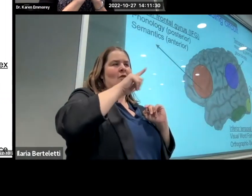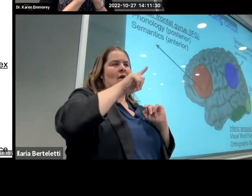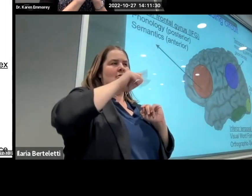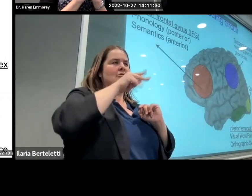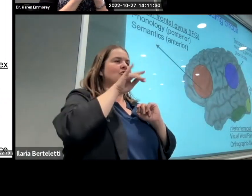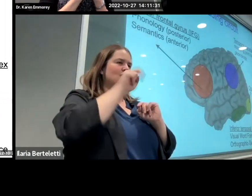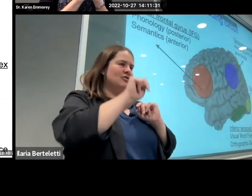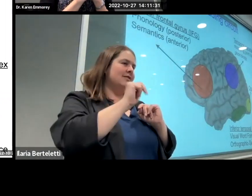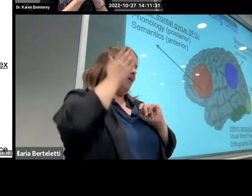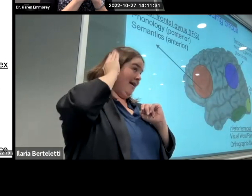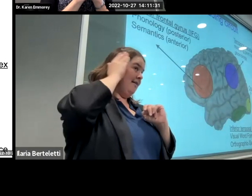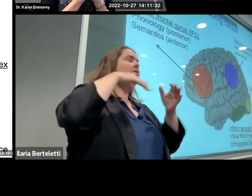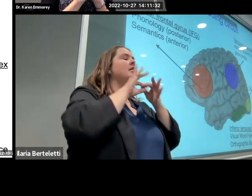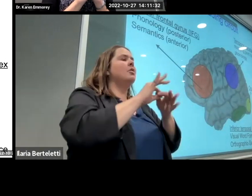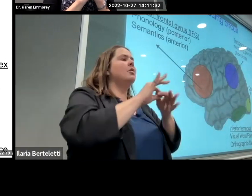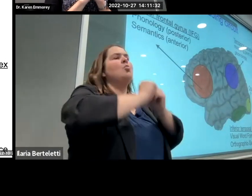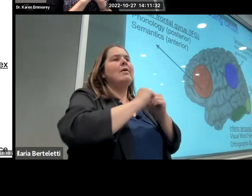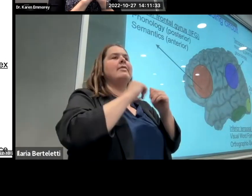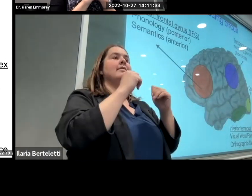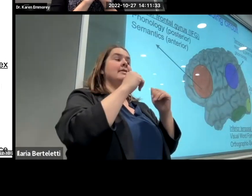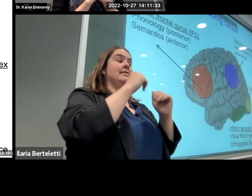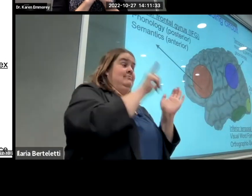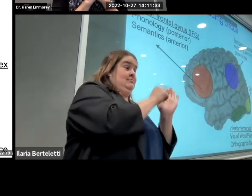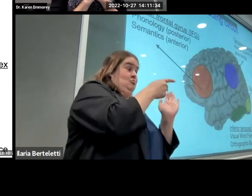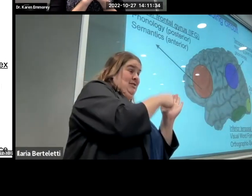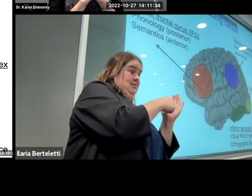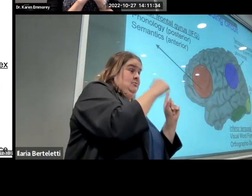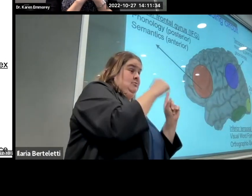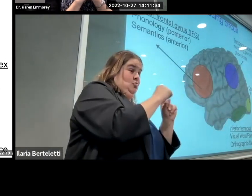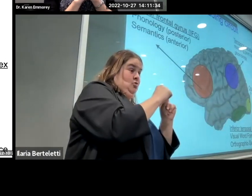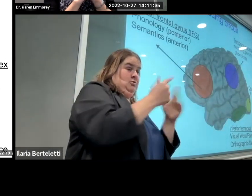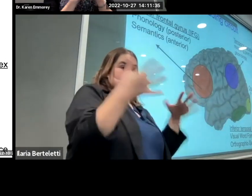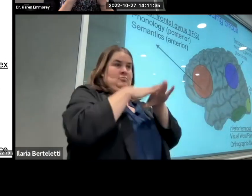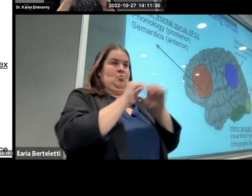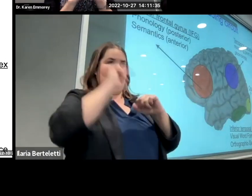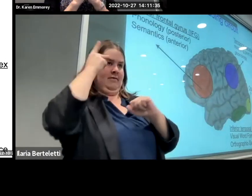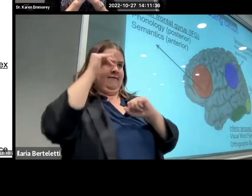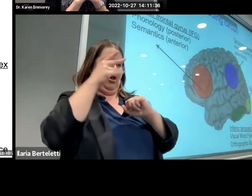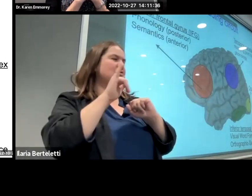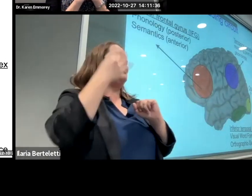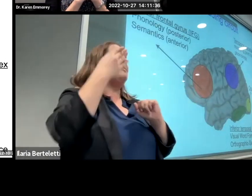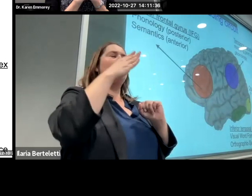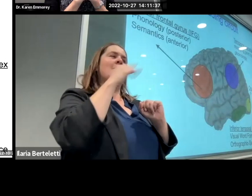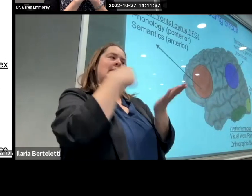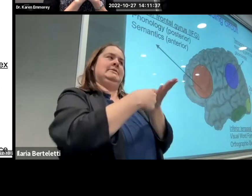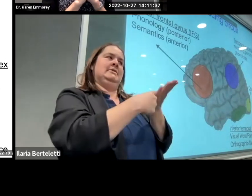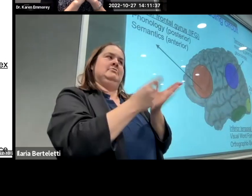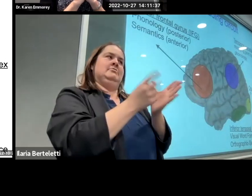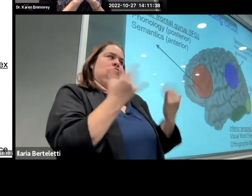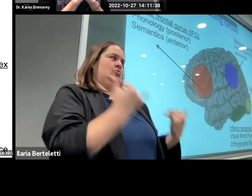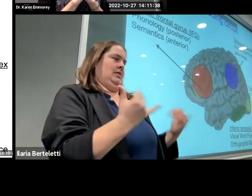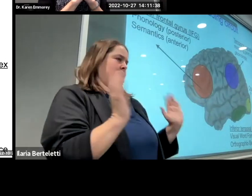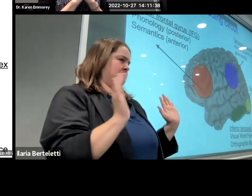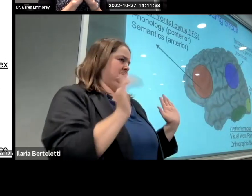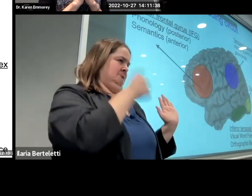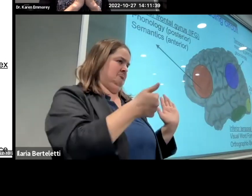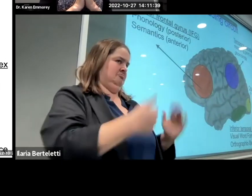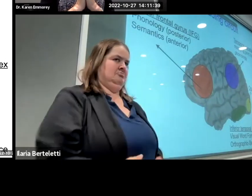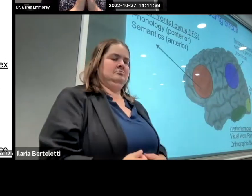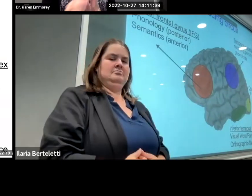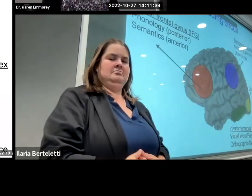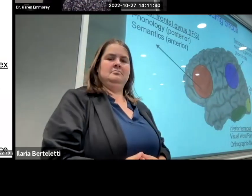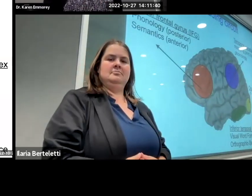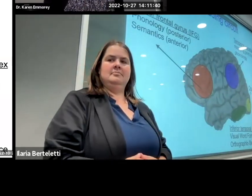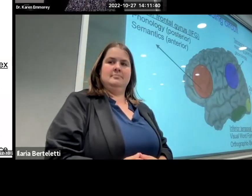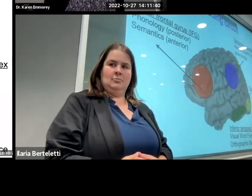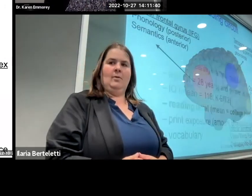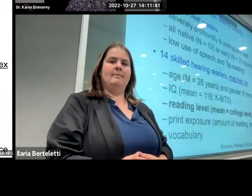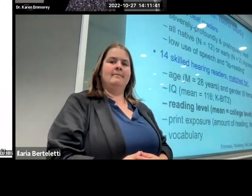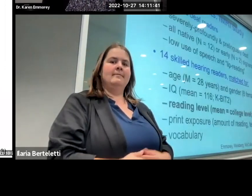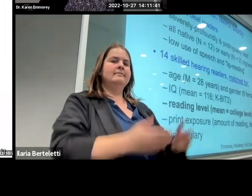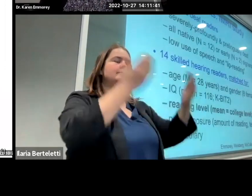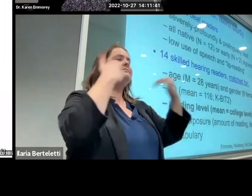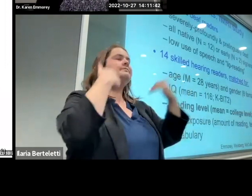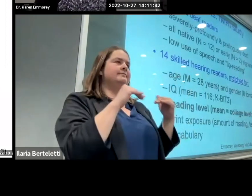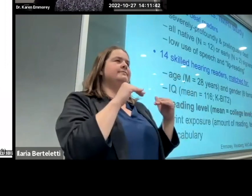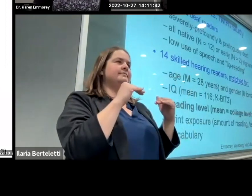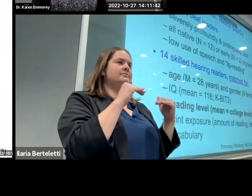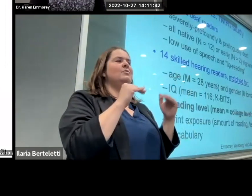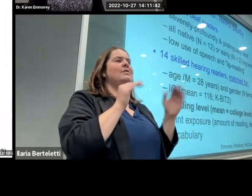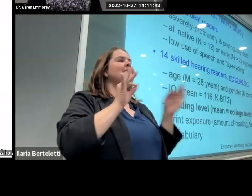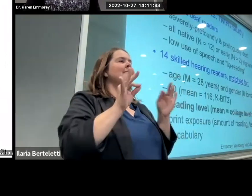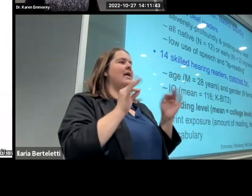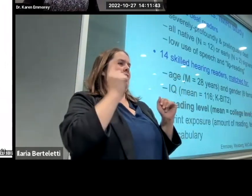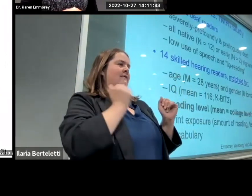Okay, So let me tell you about um. One of our